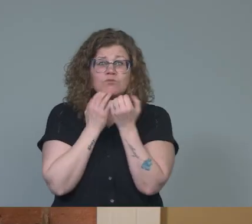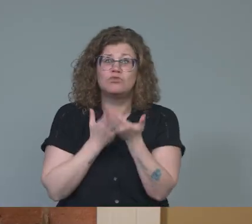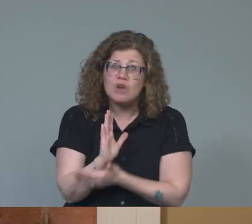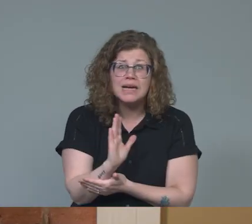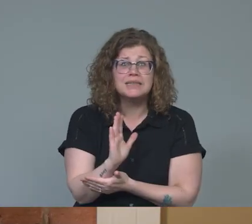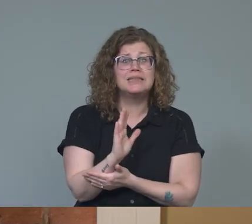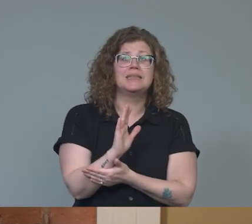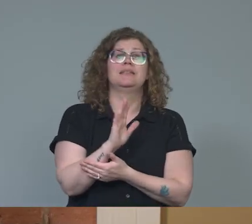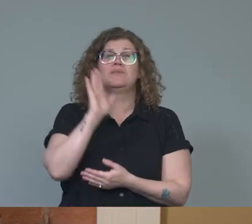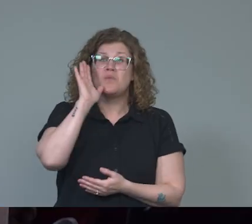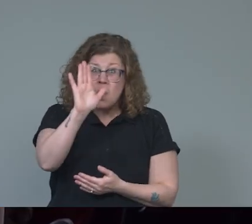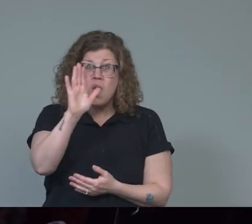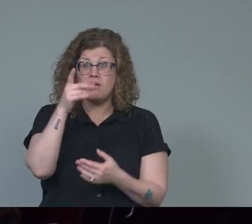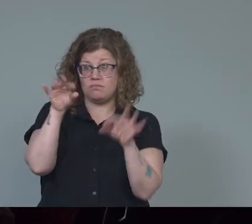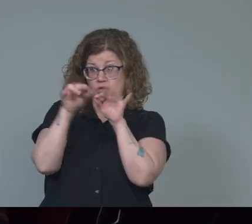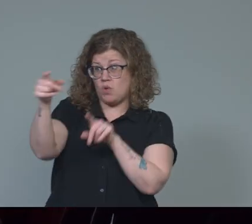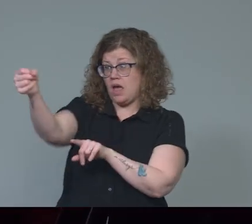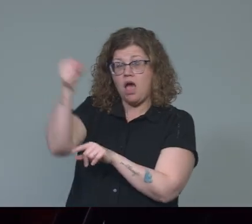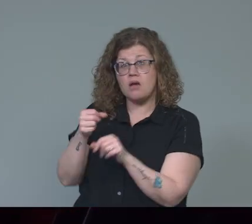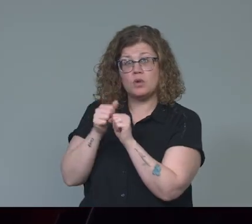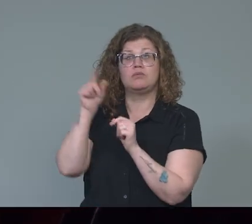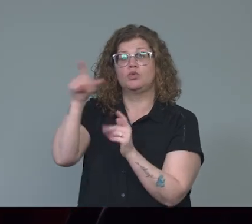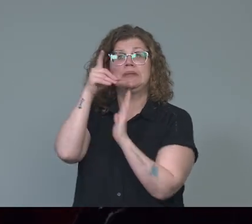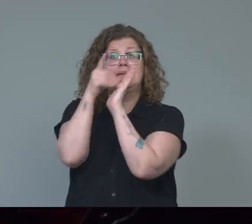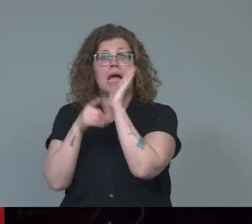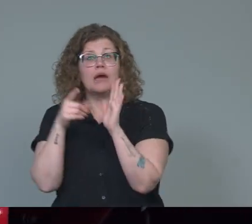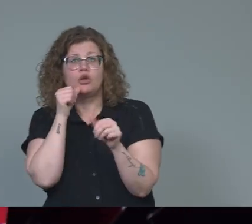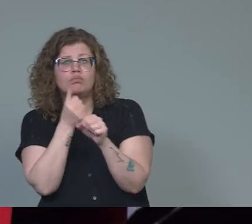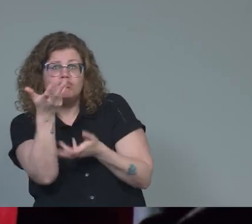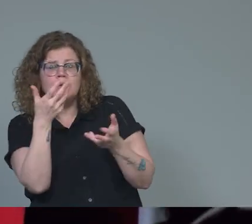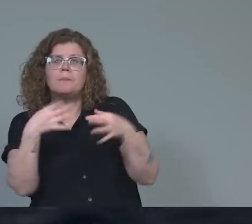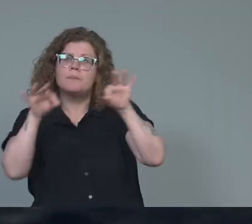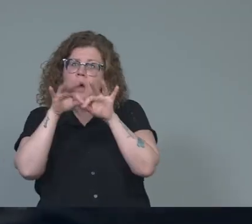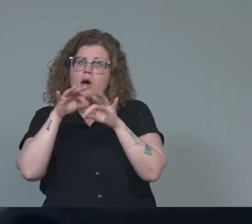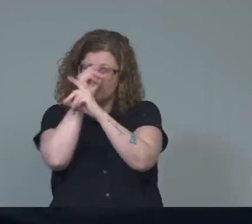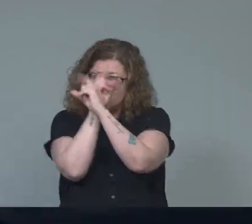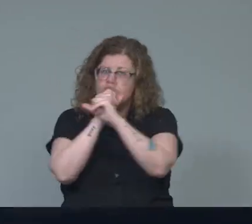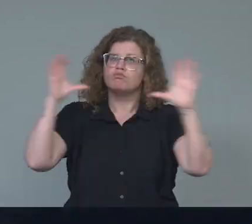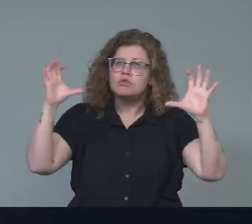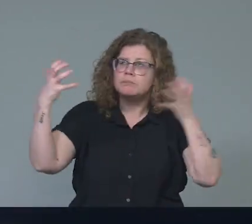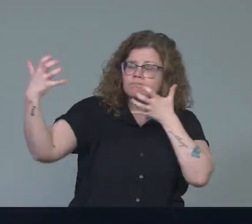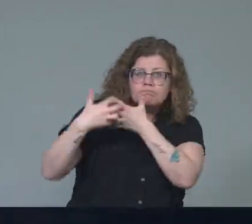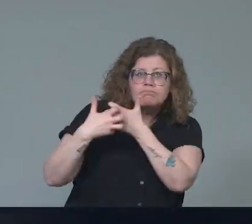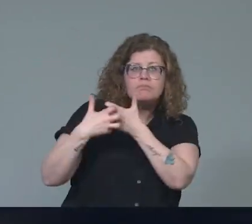of a larger project would be printers for, say, vinyl wraps or banners working with metal or woodworkers